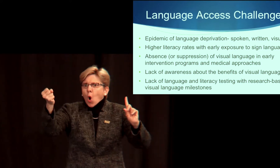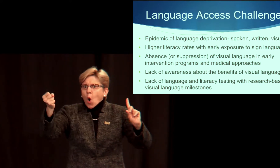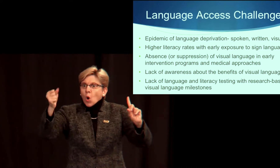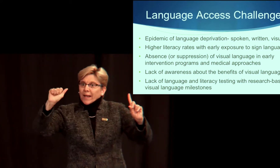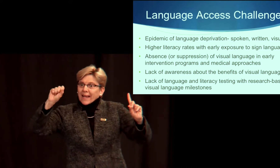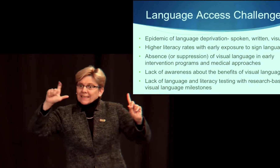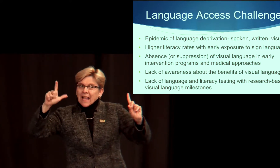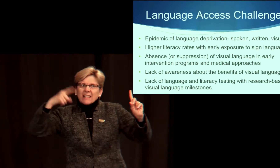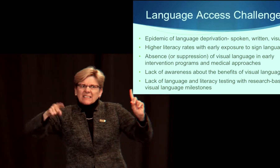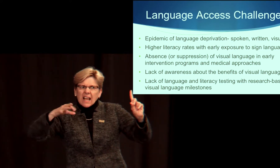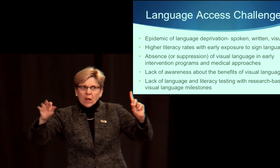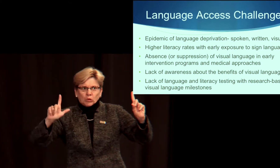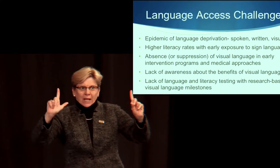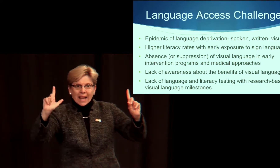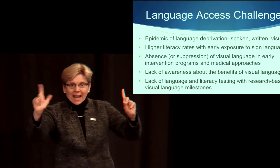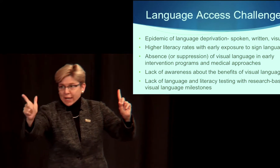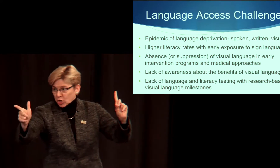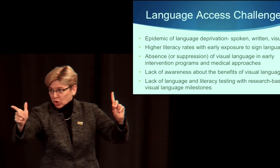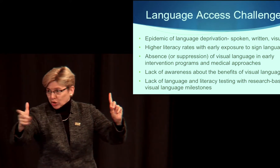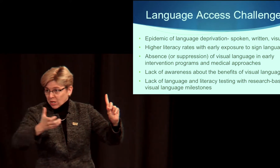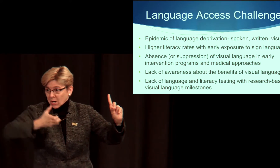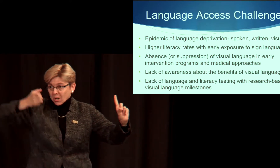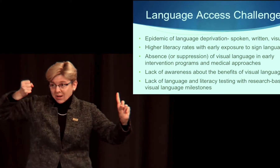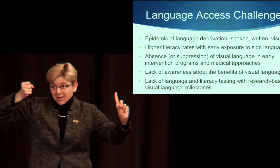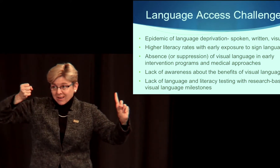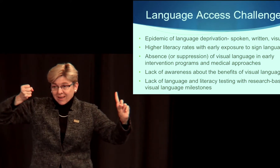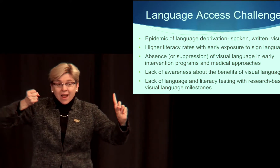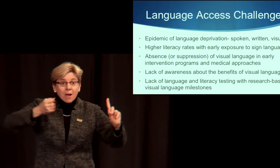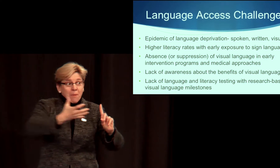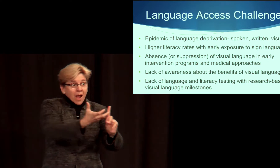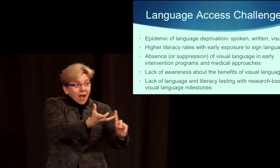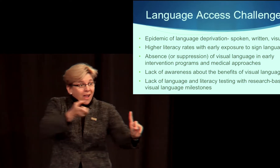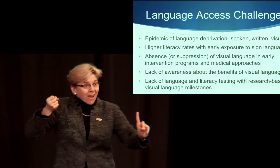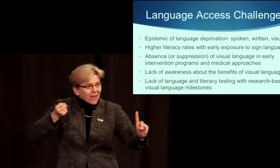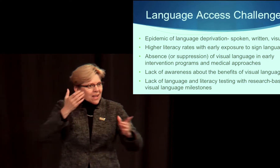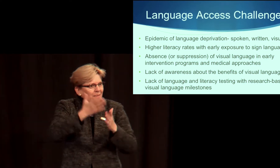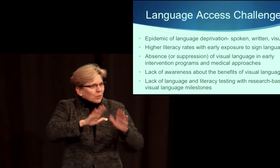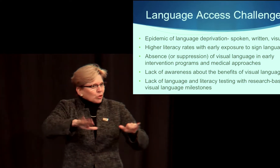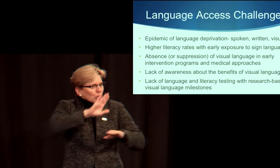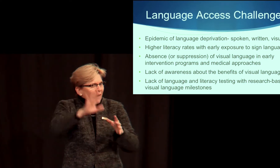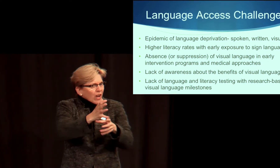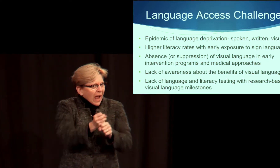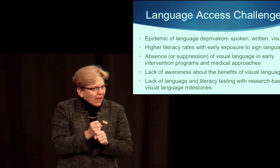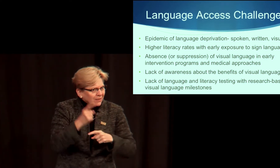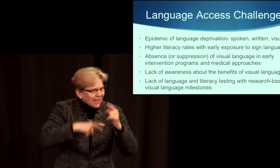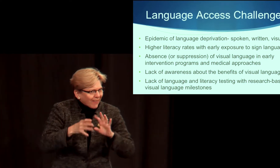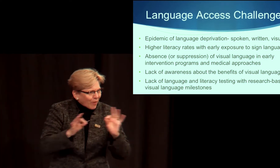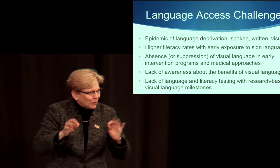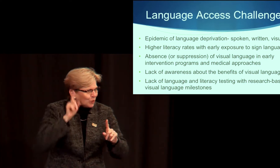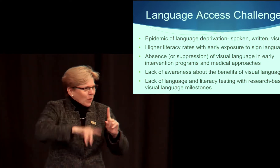has to be developed first but meanwhile while you're holding that language back,